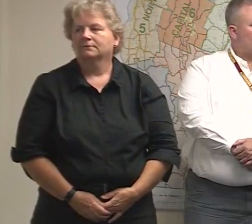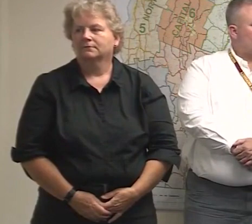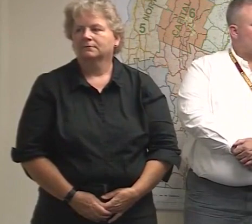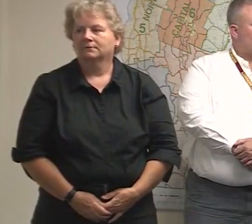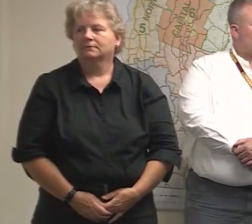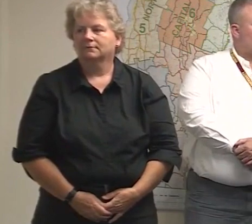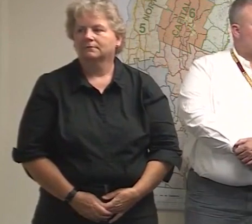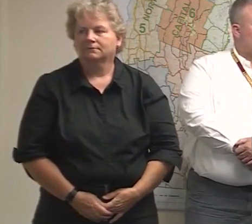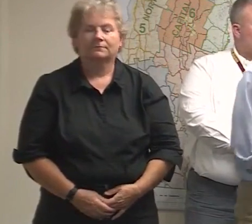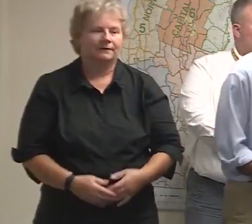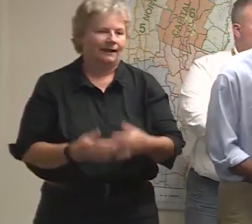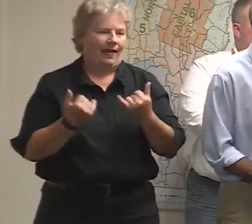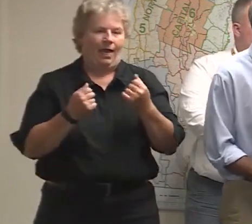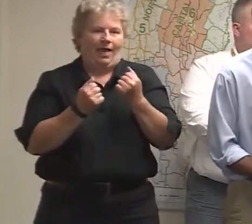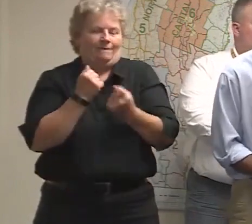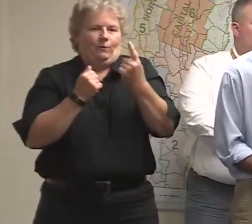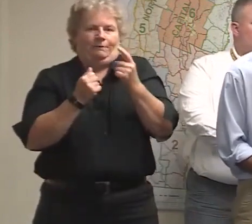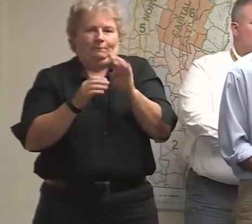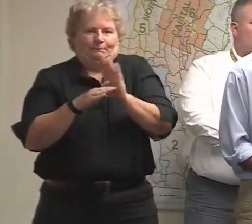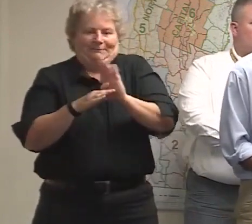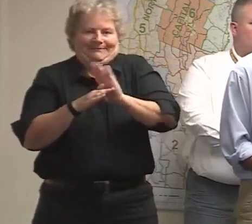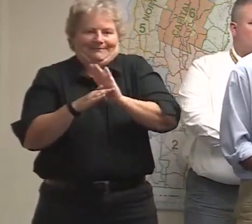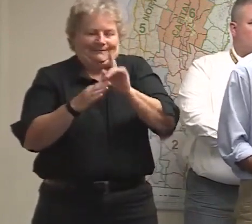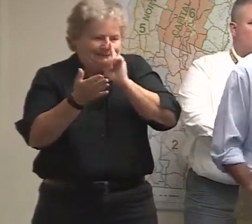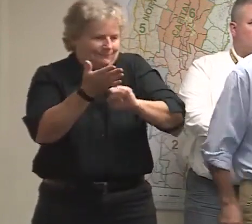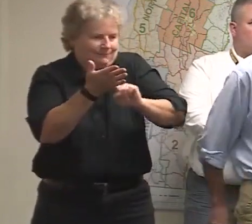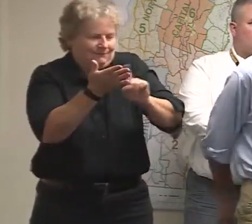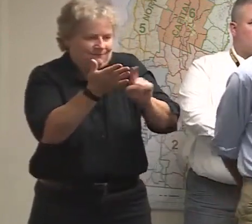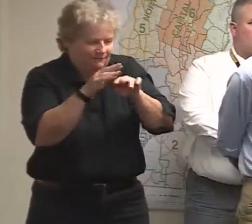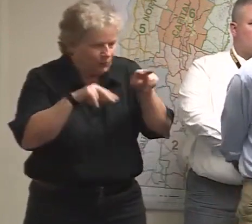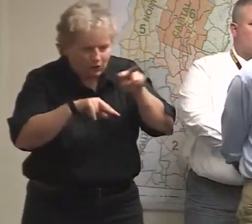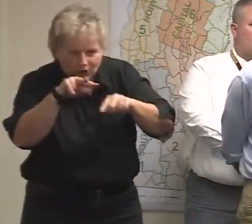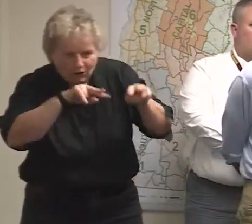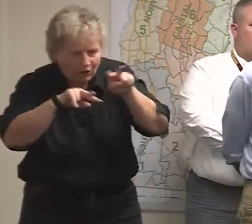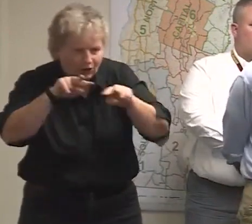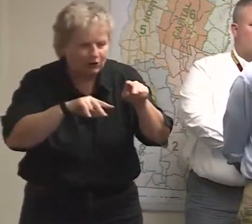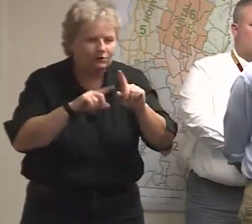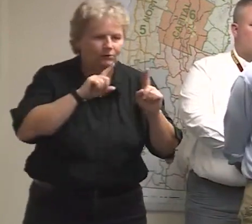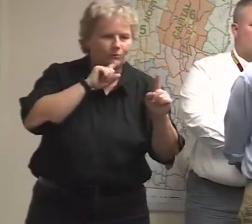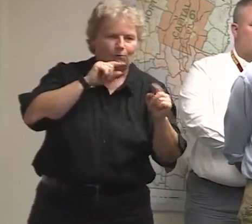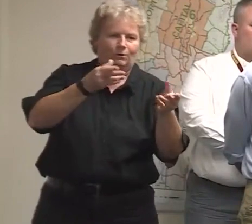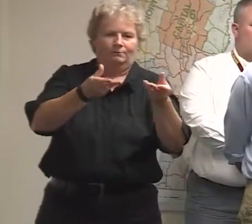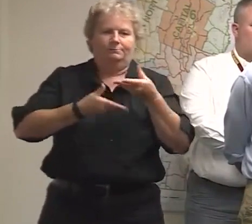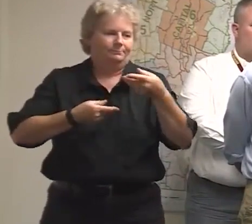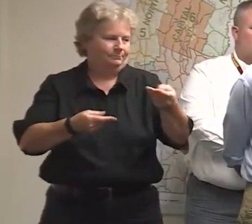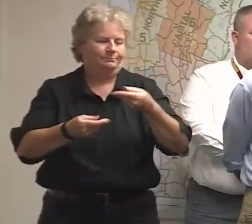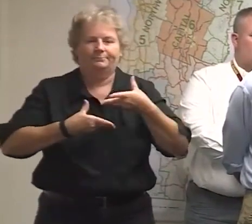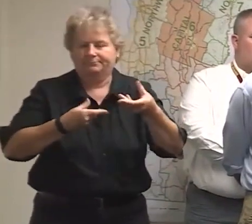AND SOME OF THE, YOU KNOW, CITIES AS WELL. THANK YOU, GOVERNOR.